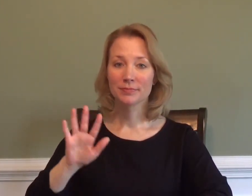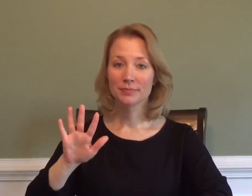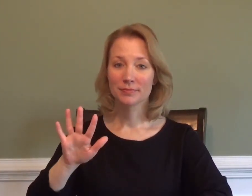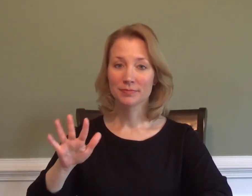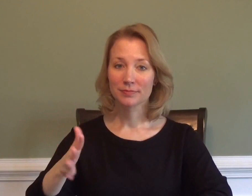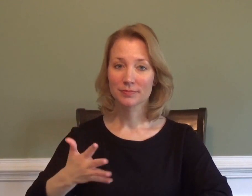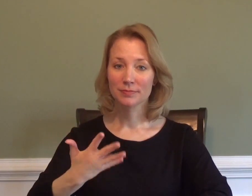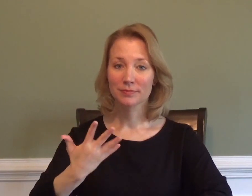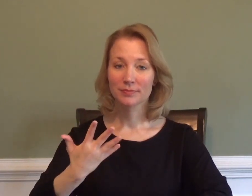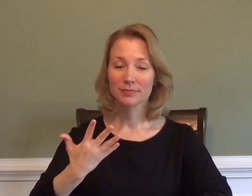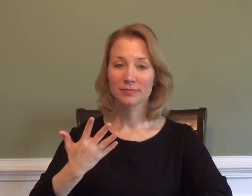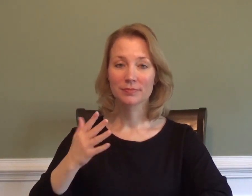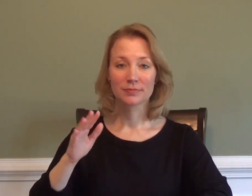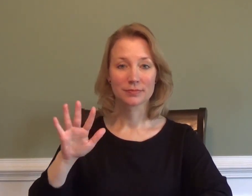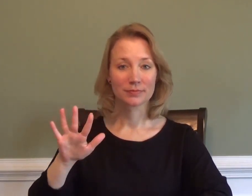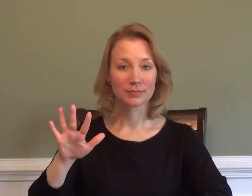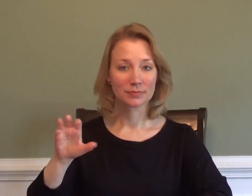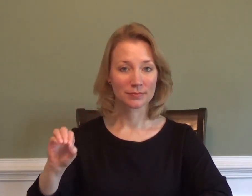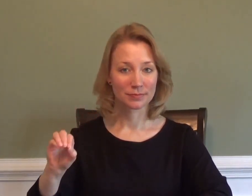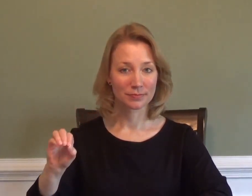$5.50